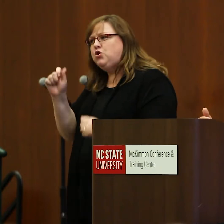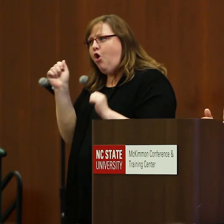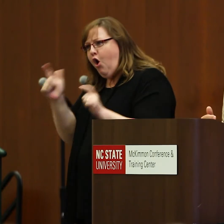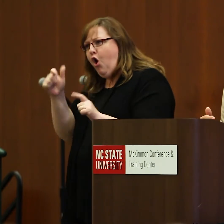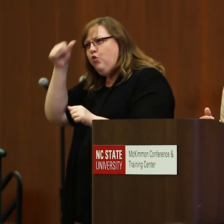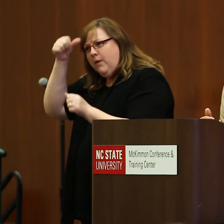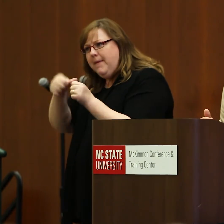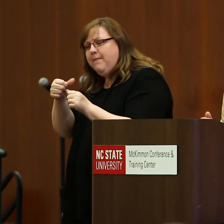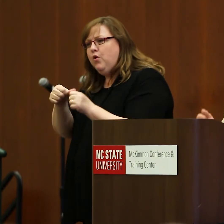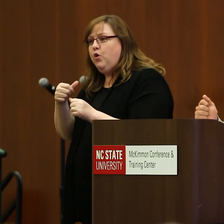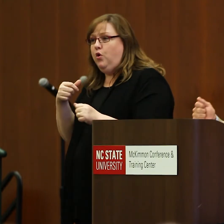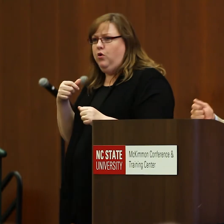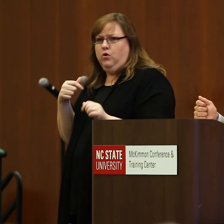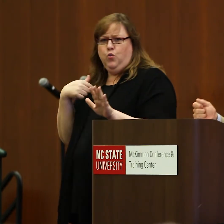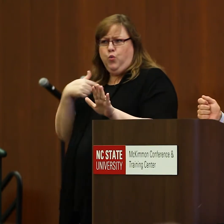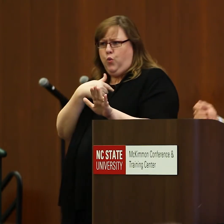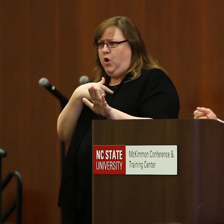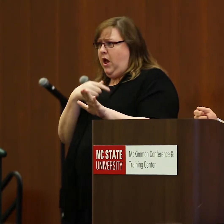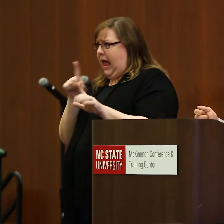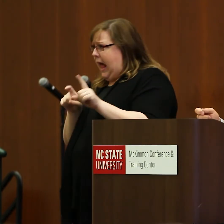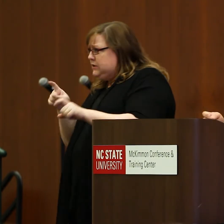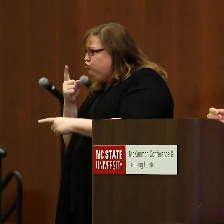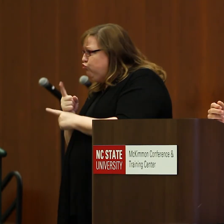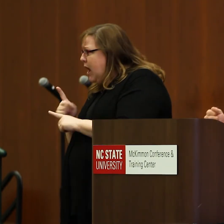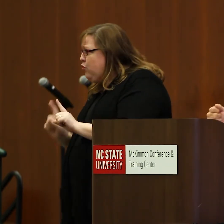We have to make sure that we're asking the right questions, that we're